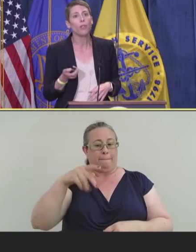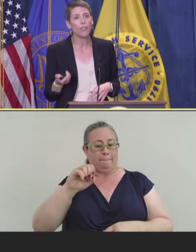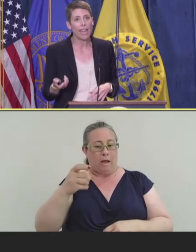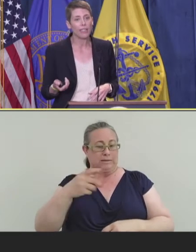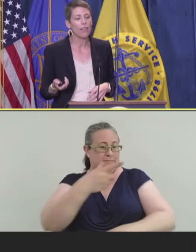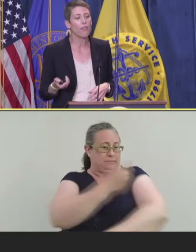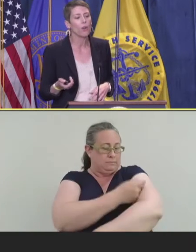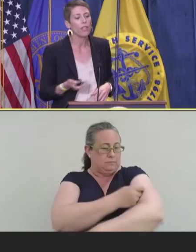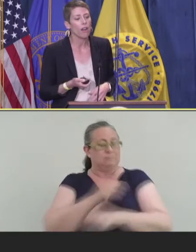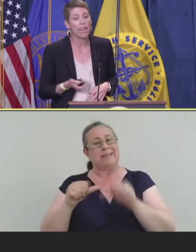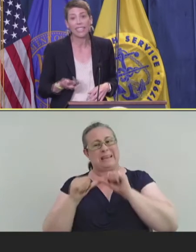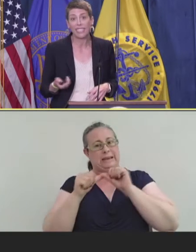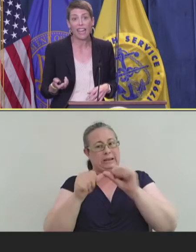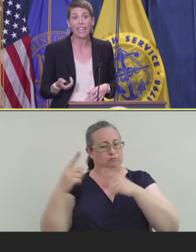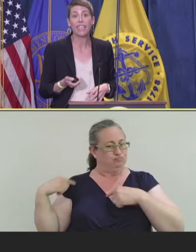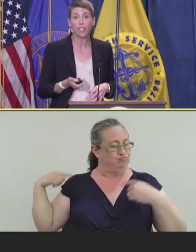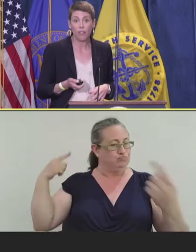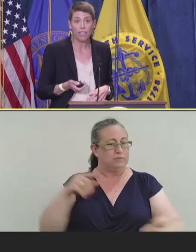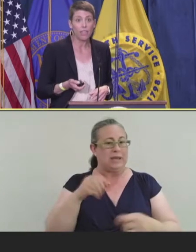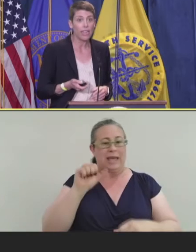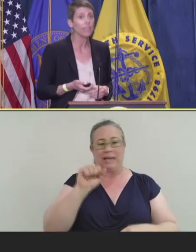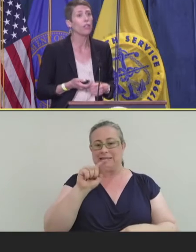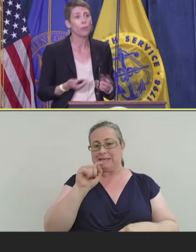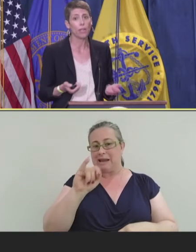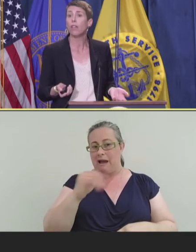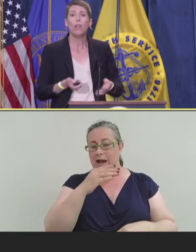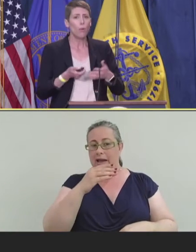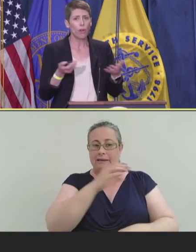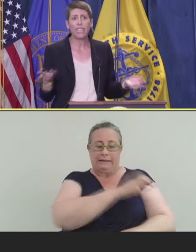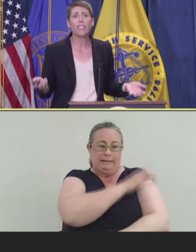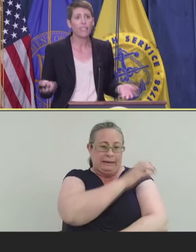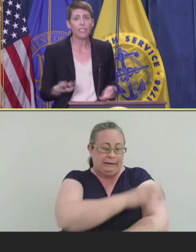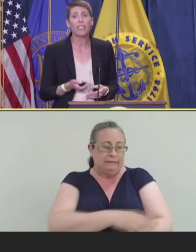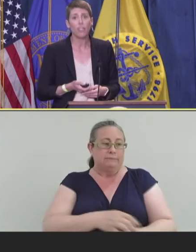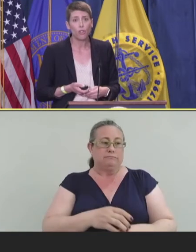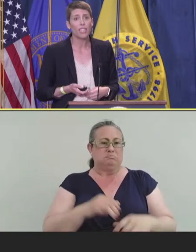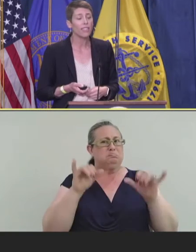to vaccinate folks in our STI and HIV clinics. There's been a pretty consistent interest. And